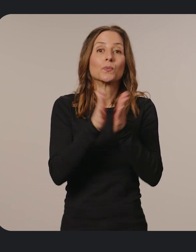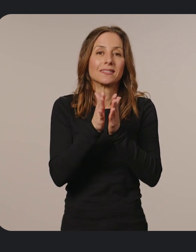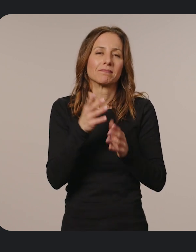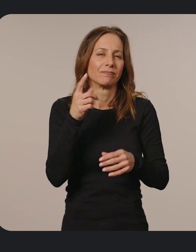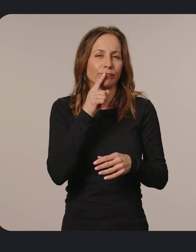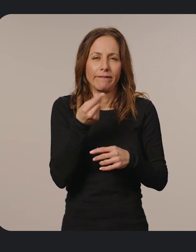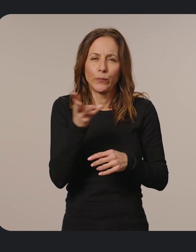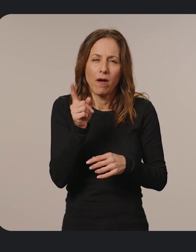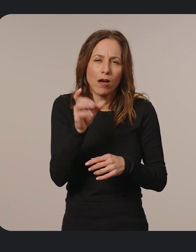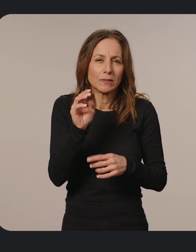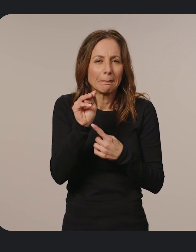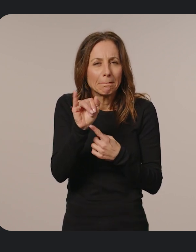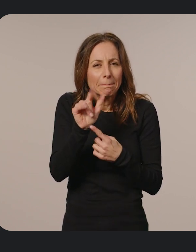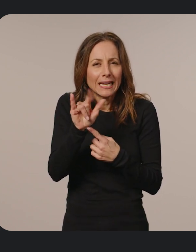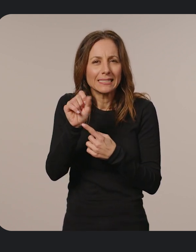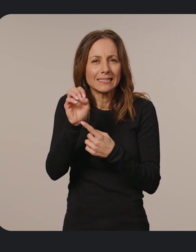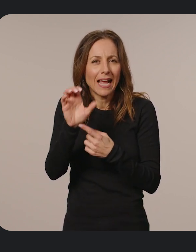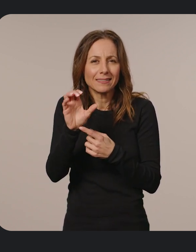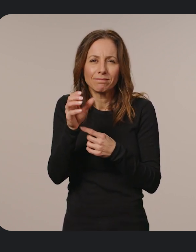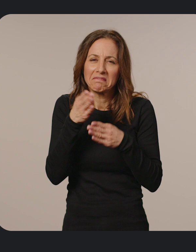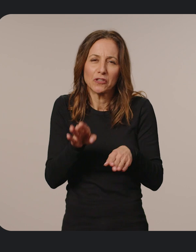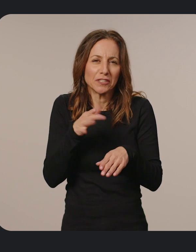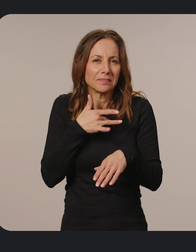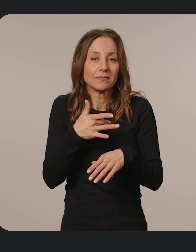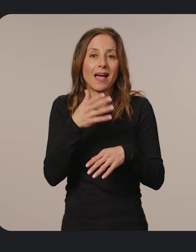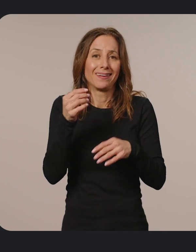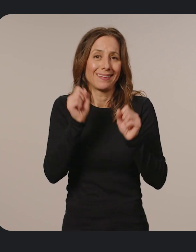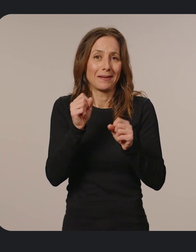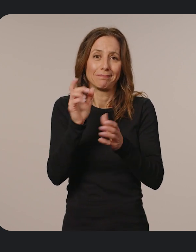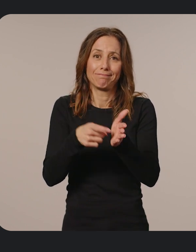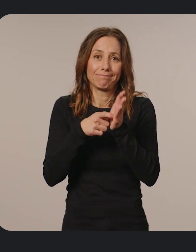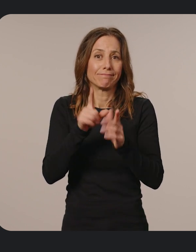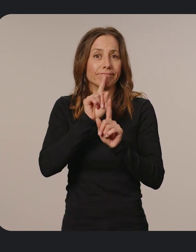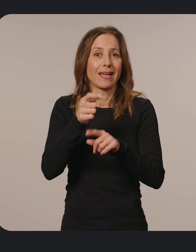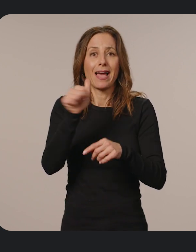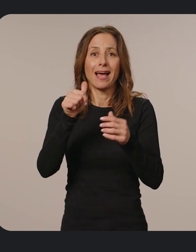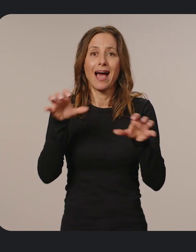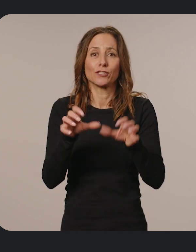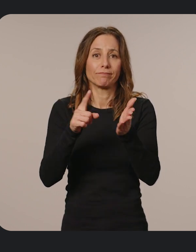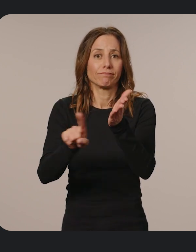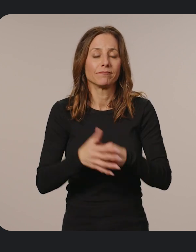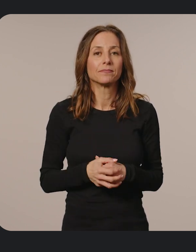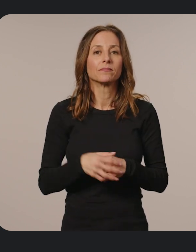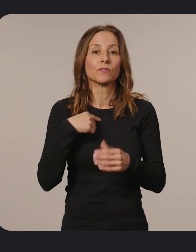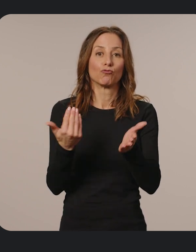Standard requests take a few hundred milliseconds on average and can be made on demand to check any action.